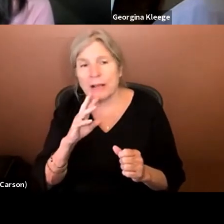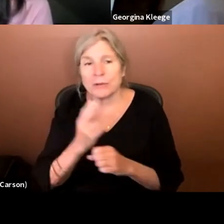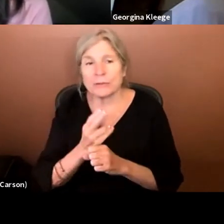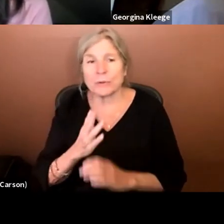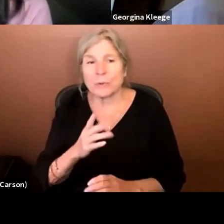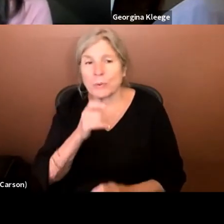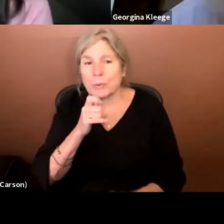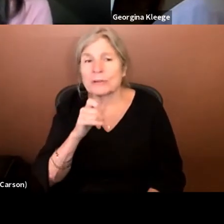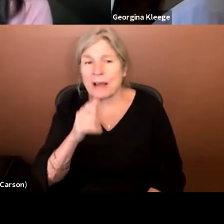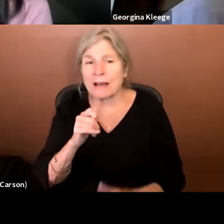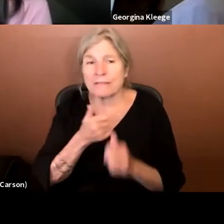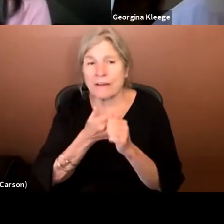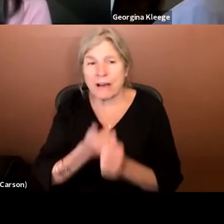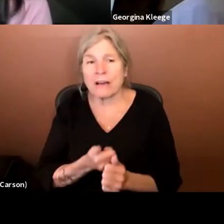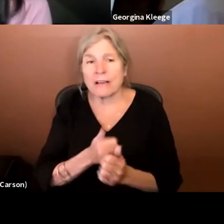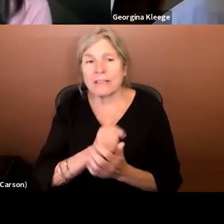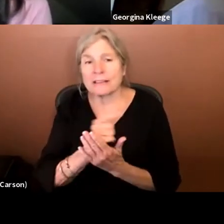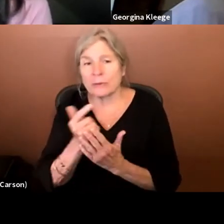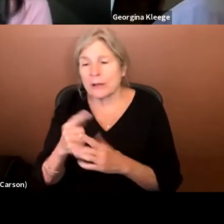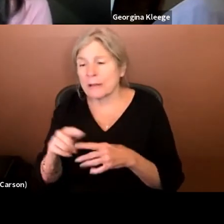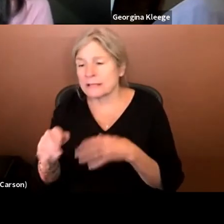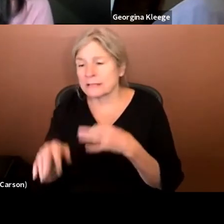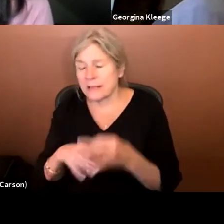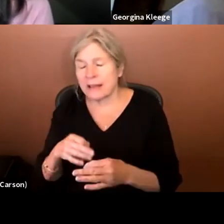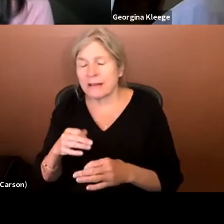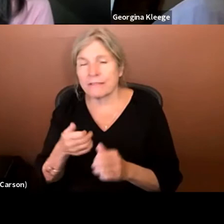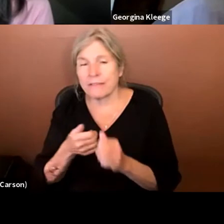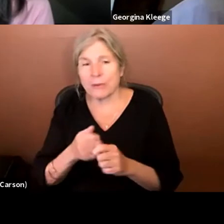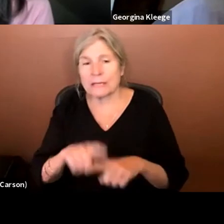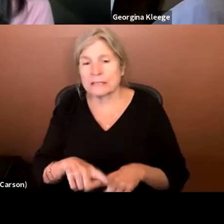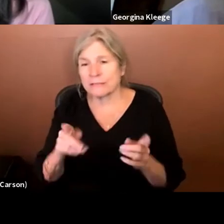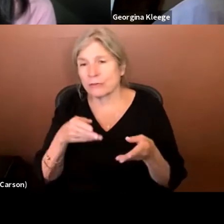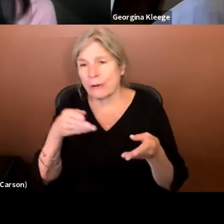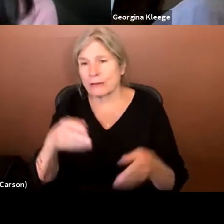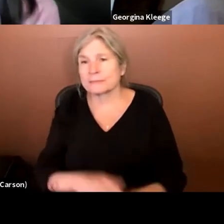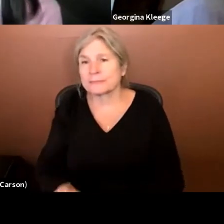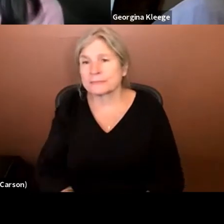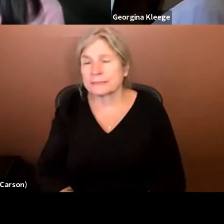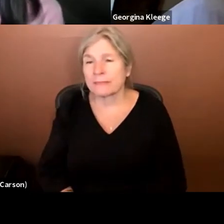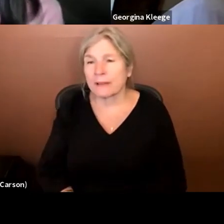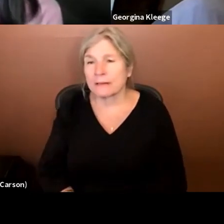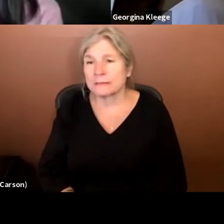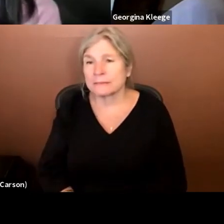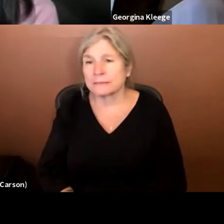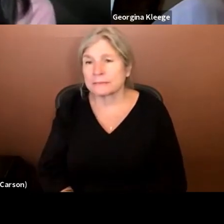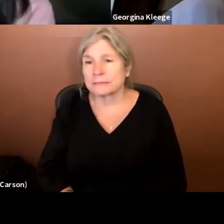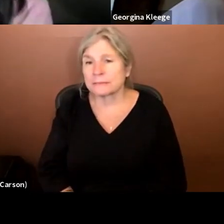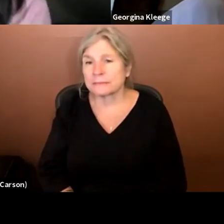follow the sequencing but instead follow a different route? Georgina Kleege: Okay. That